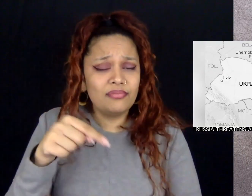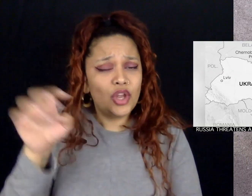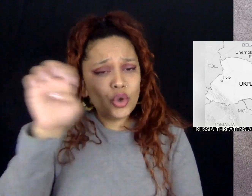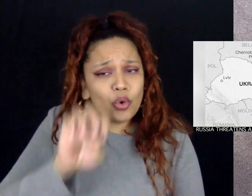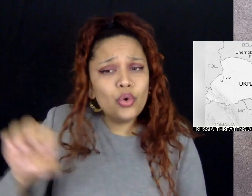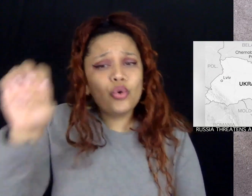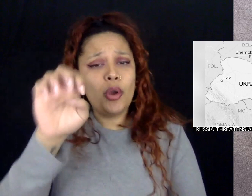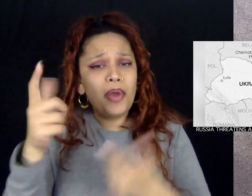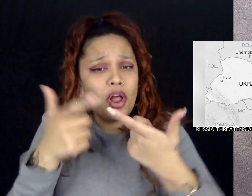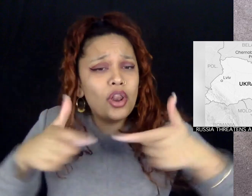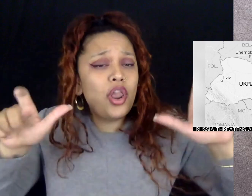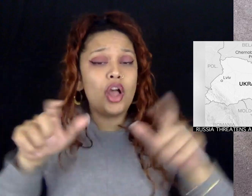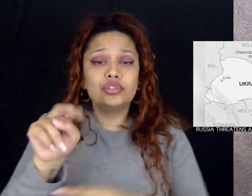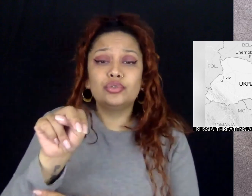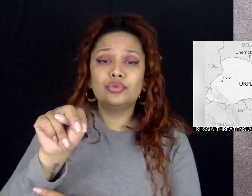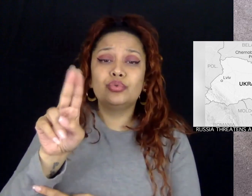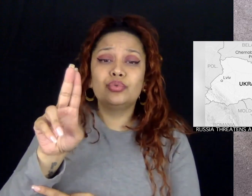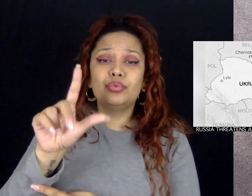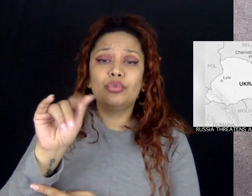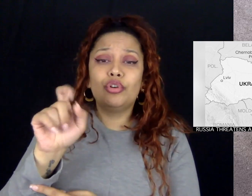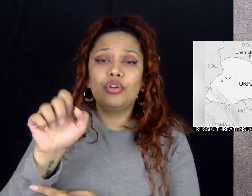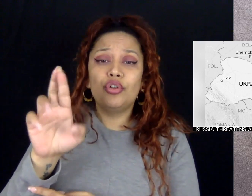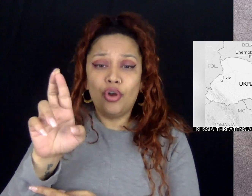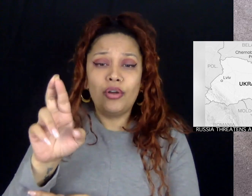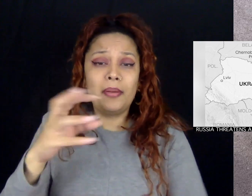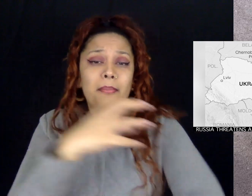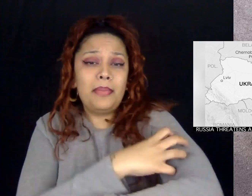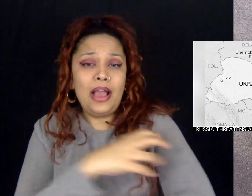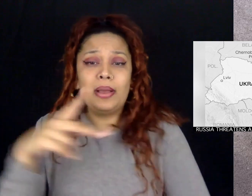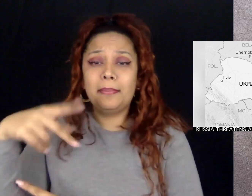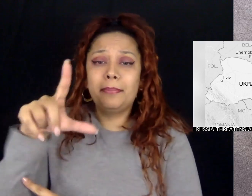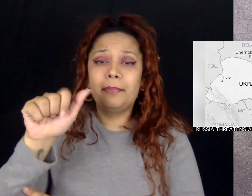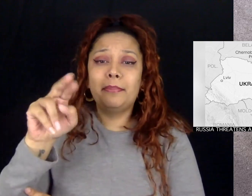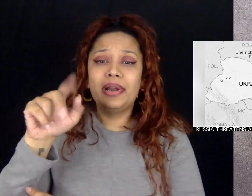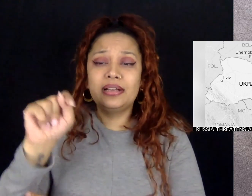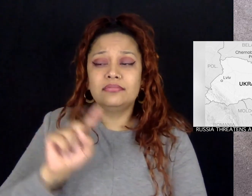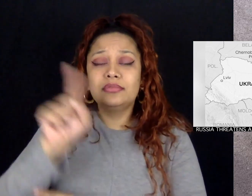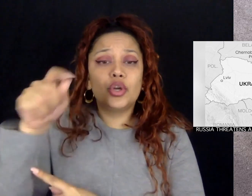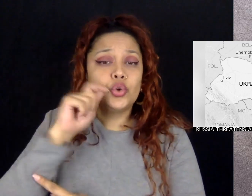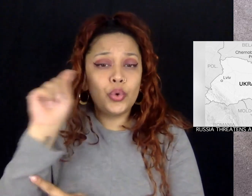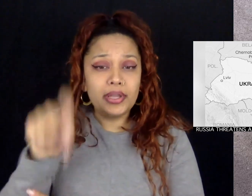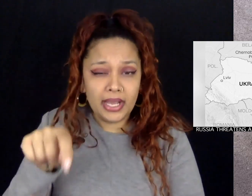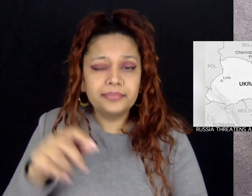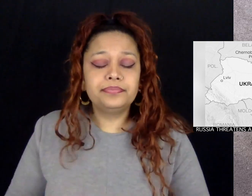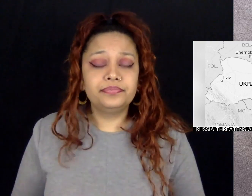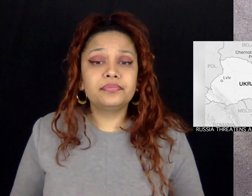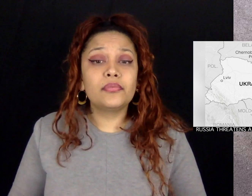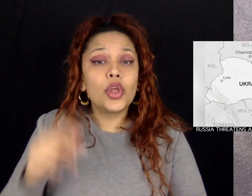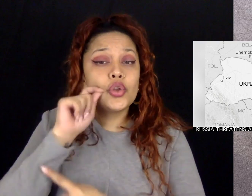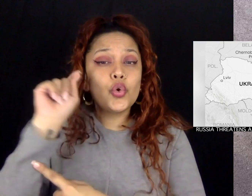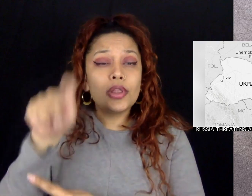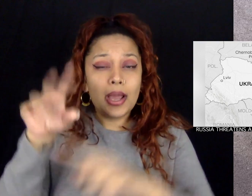at this hour a potential crisis is unfolding at Europe's largest nuclear power plant in Ukraine